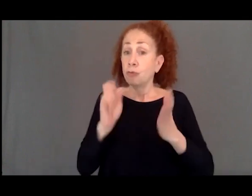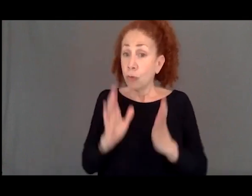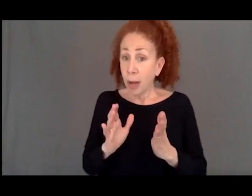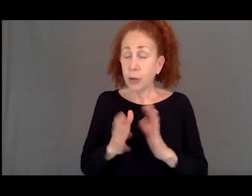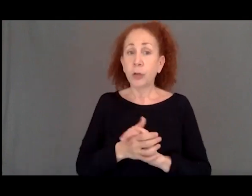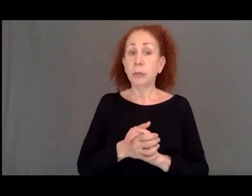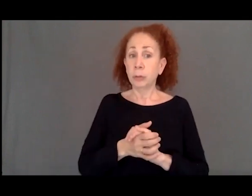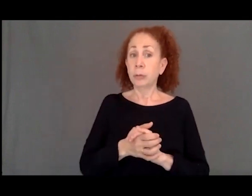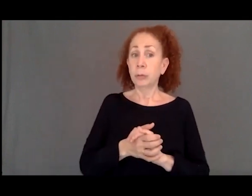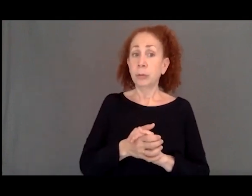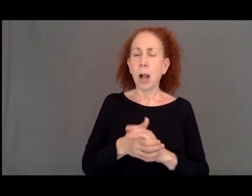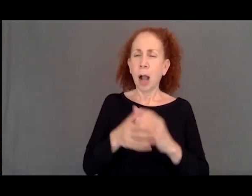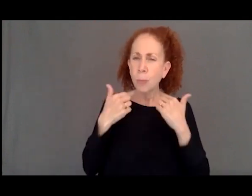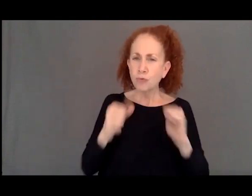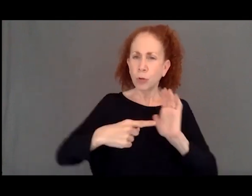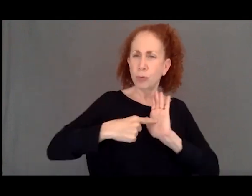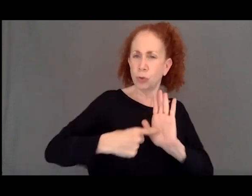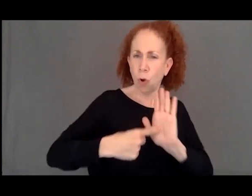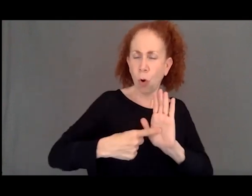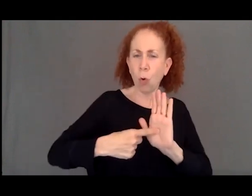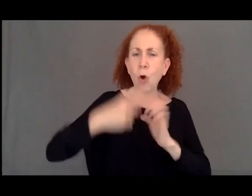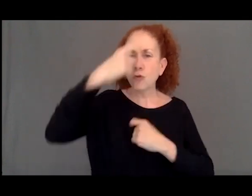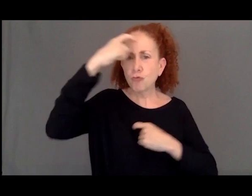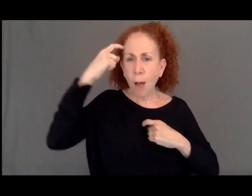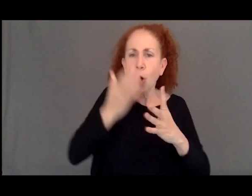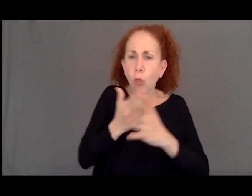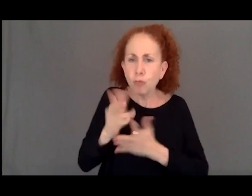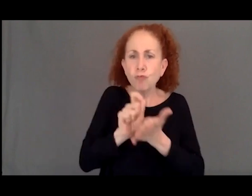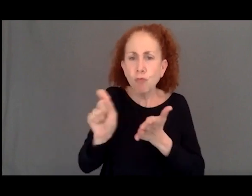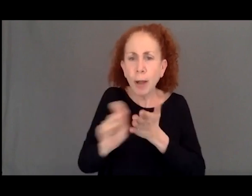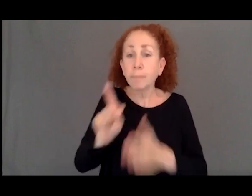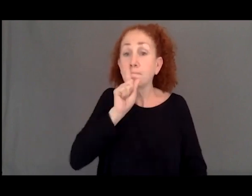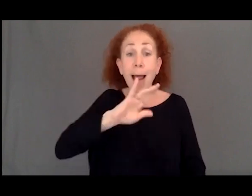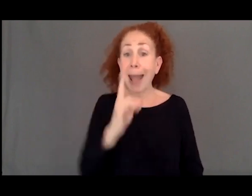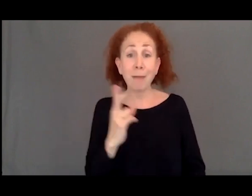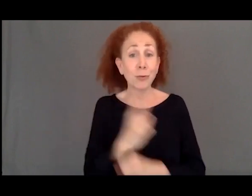is try to express trauma through the writing without ever-- I don't know if I ever actually use